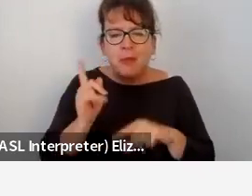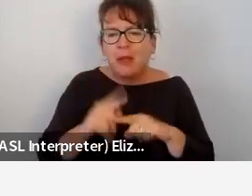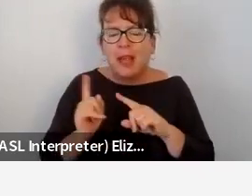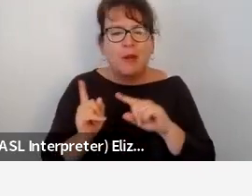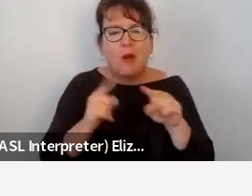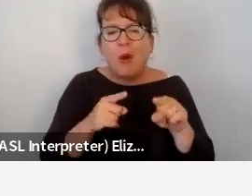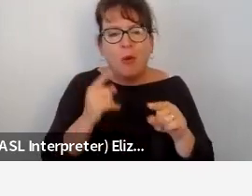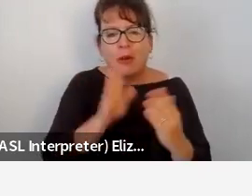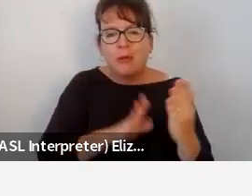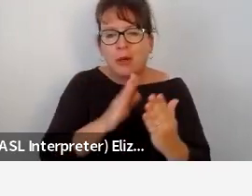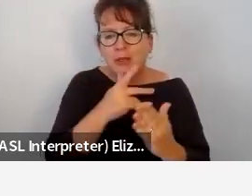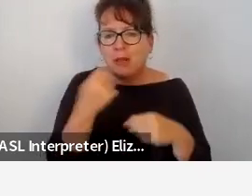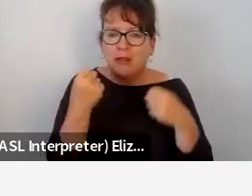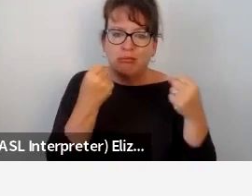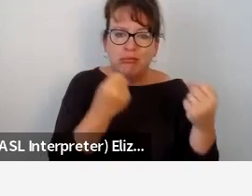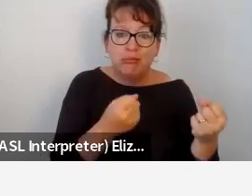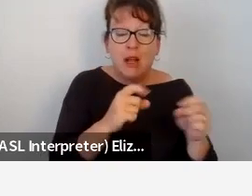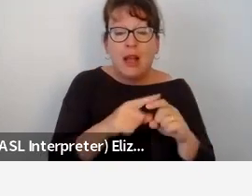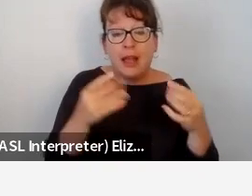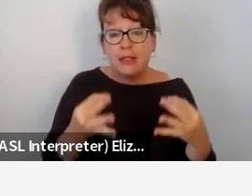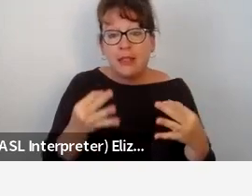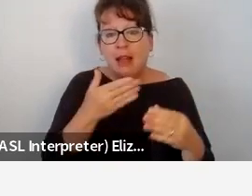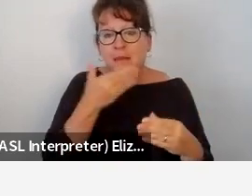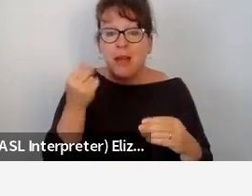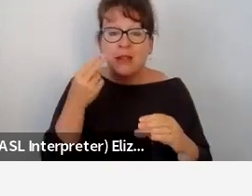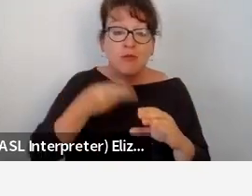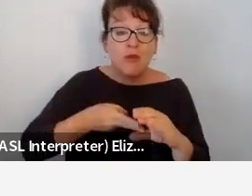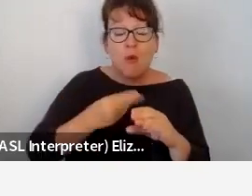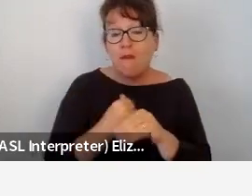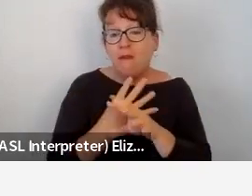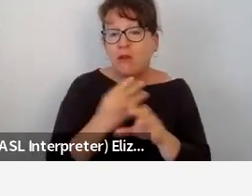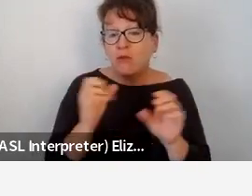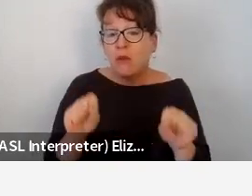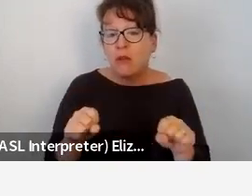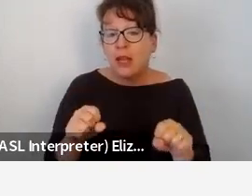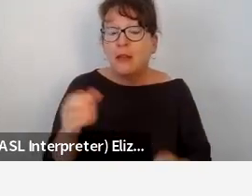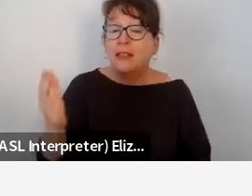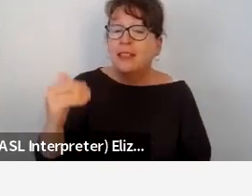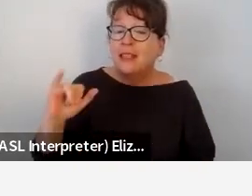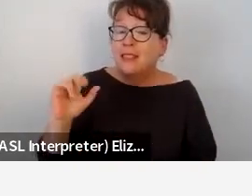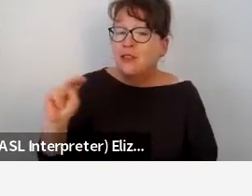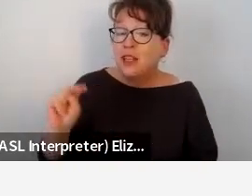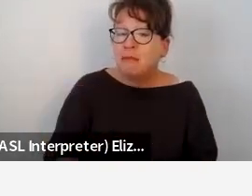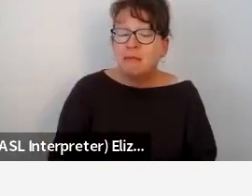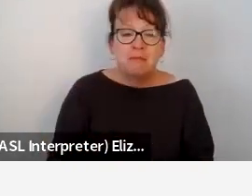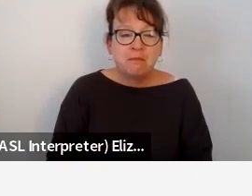details in our NOSA funding opportunity about commercial readiness thresholds. Likewise, for